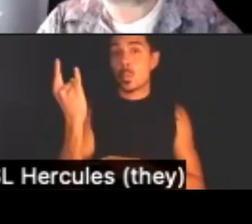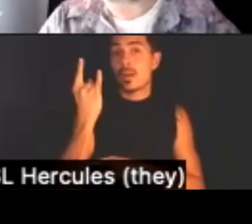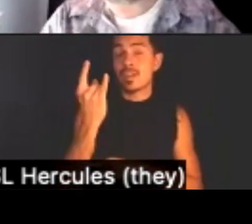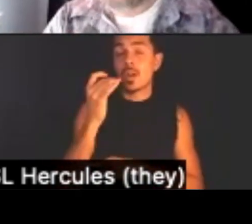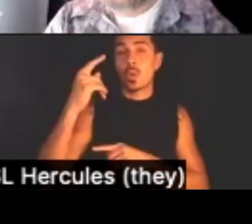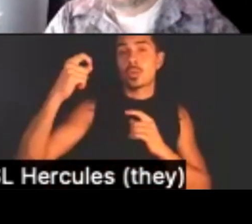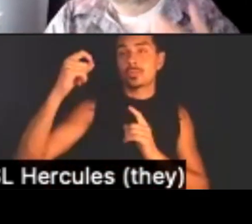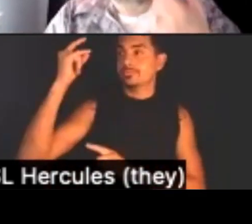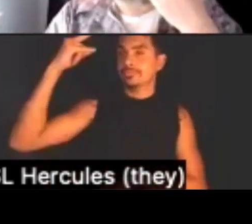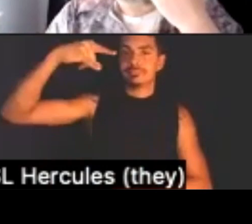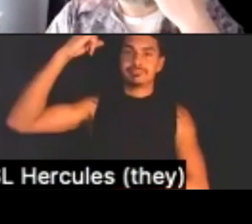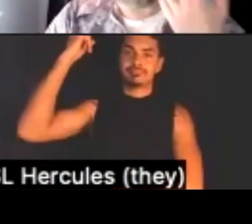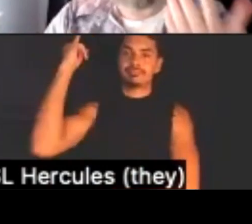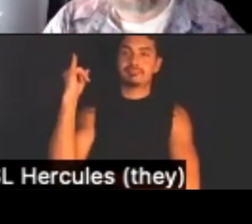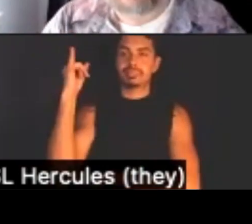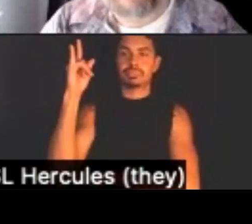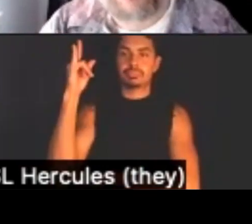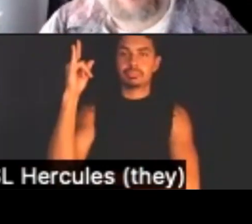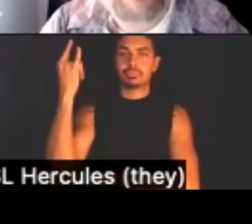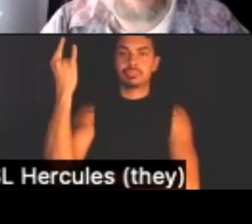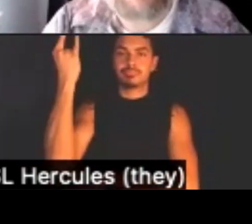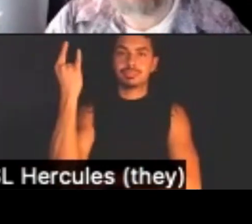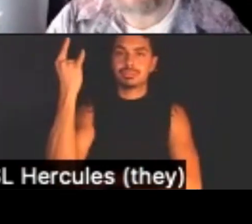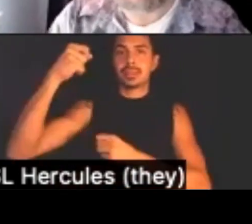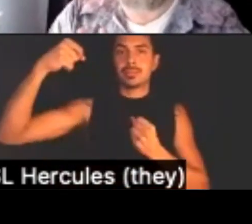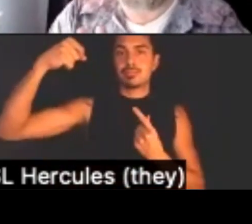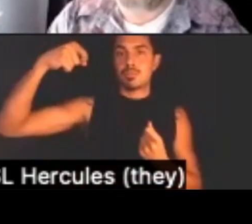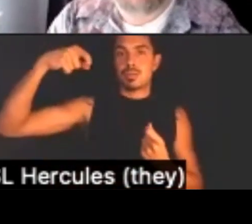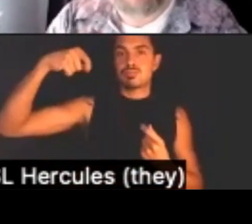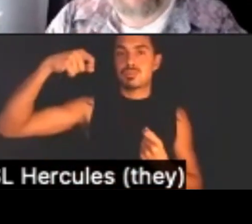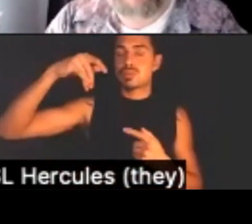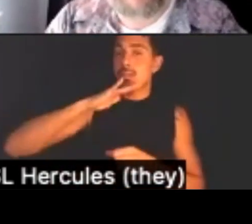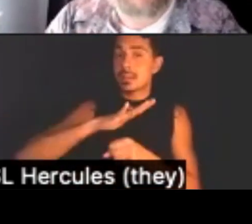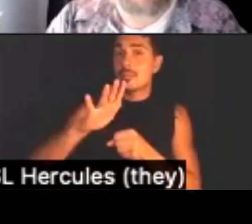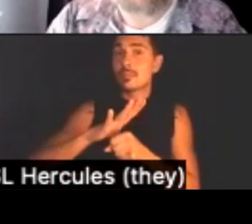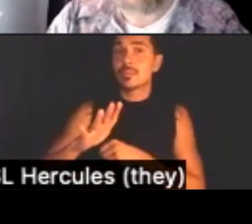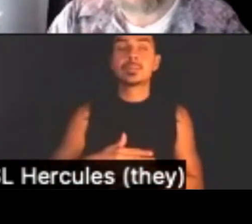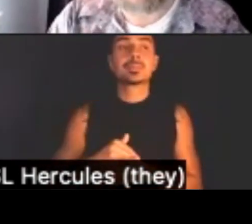that they can connect to you by telehealth? If you're in a brick and mortar building,